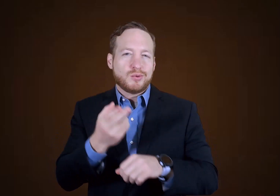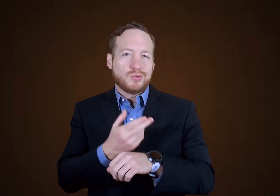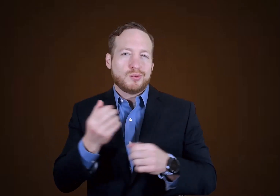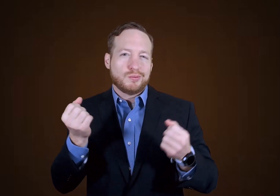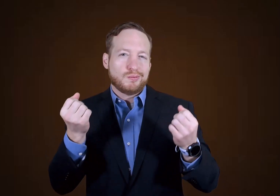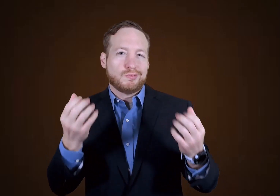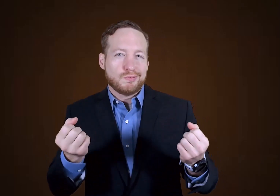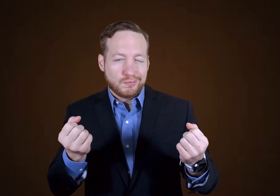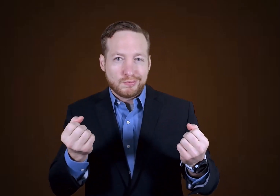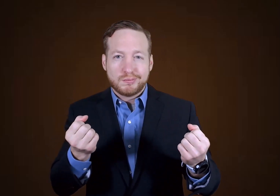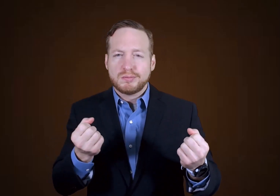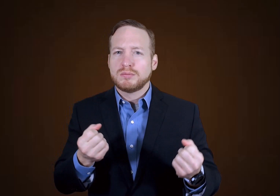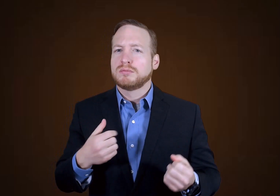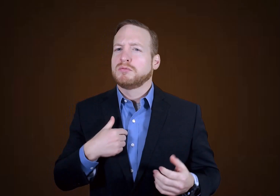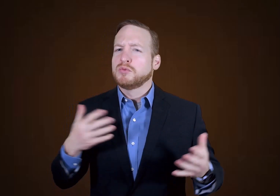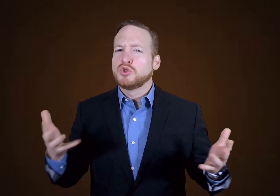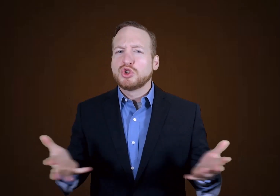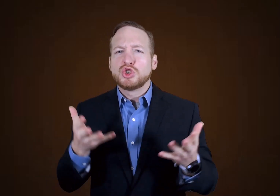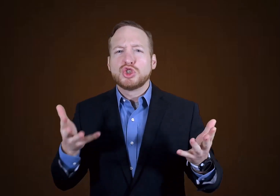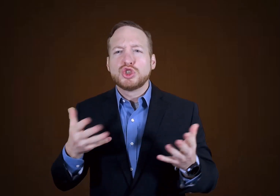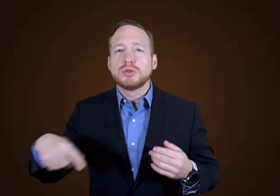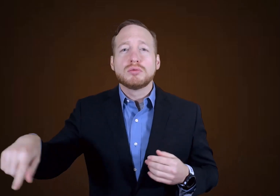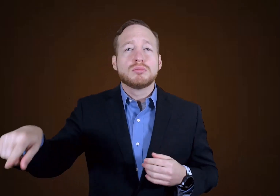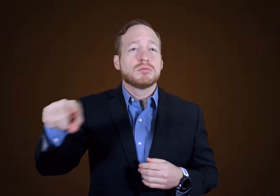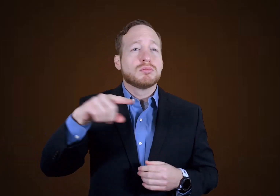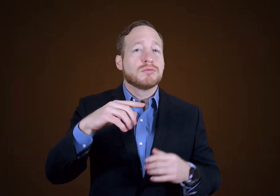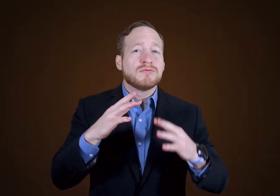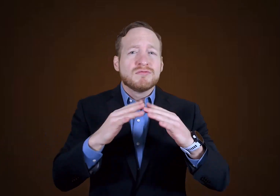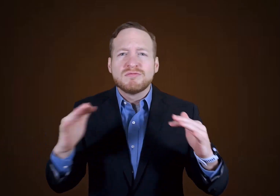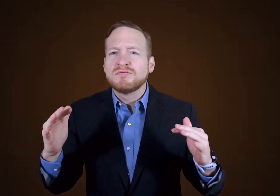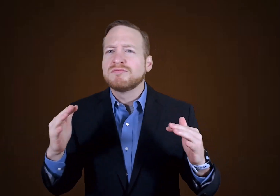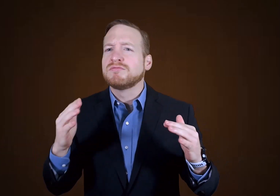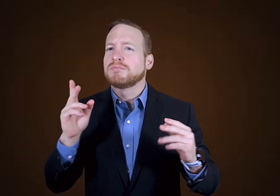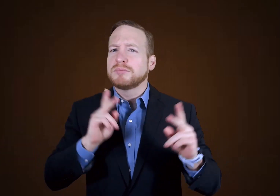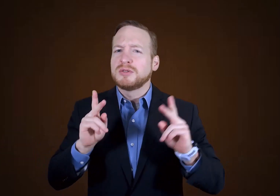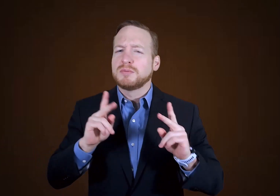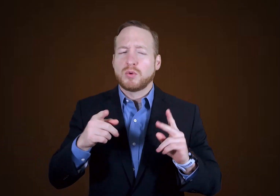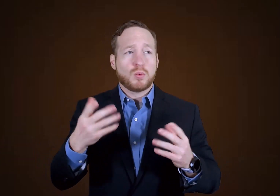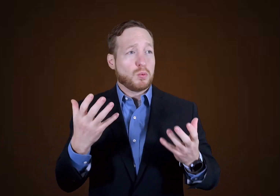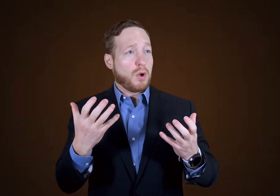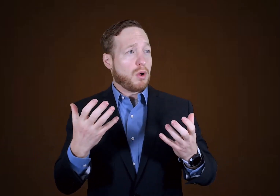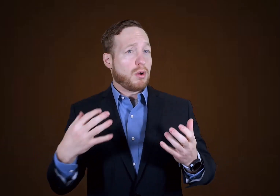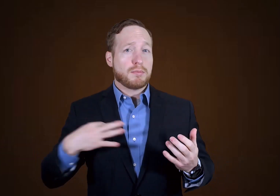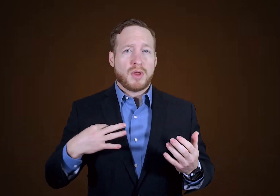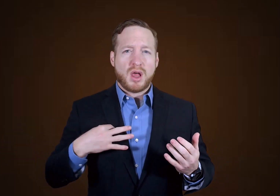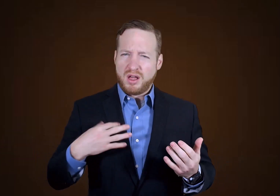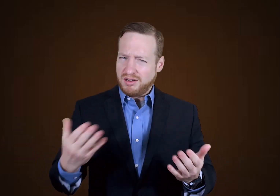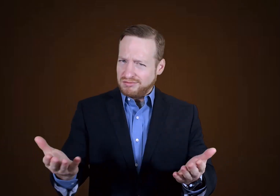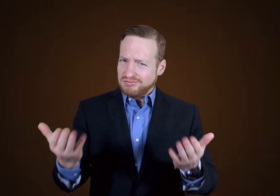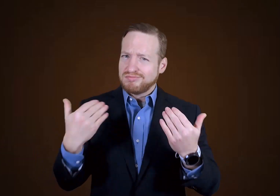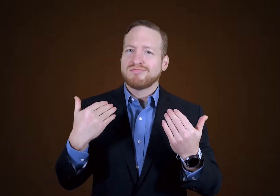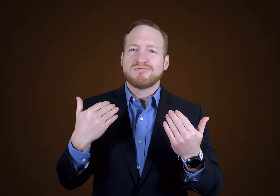appoint those people we're looking for someone who is deaf and uses American Sign Language